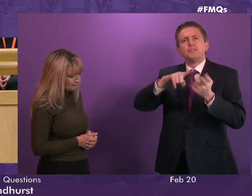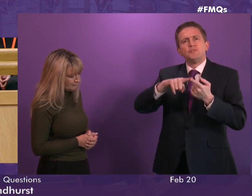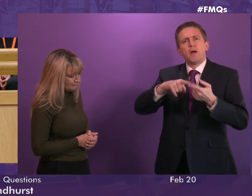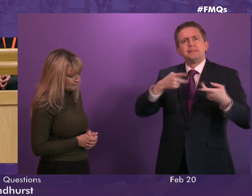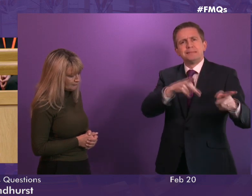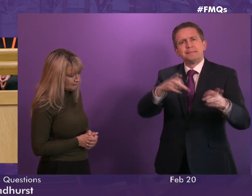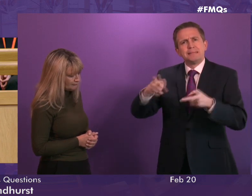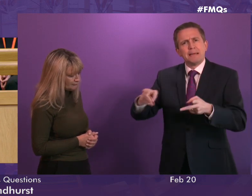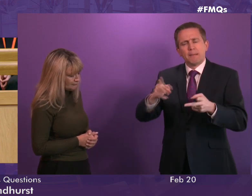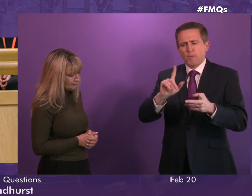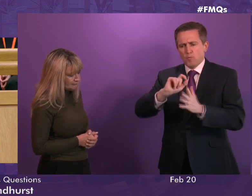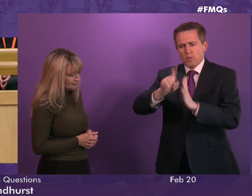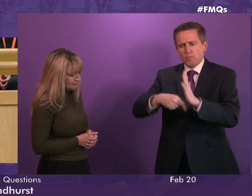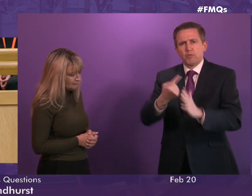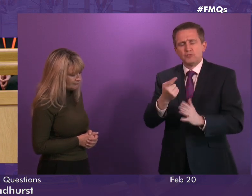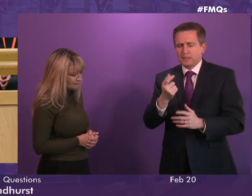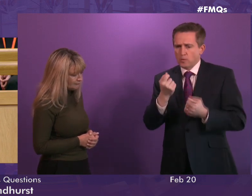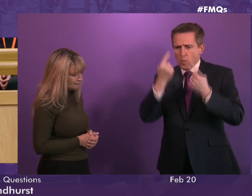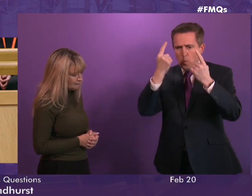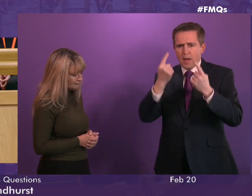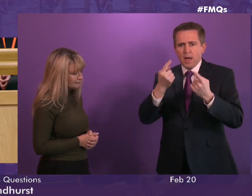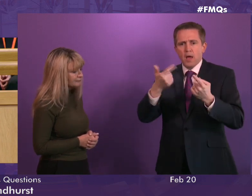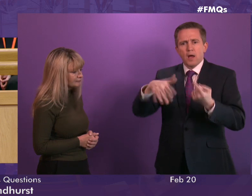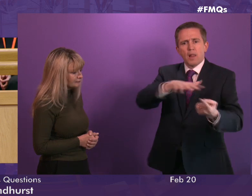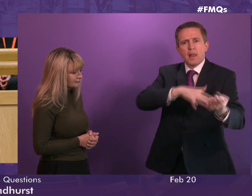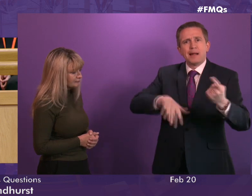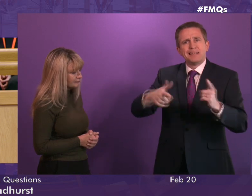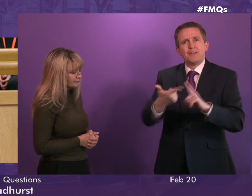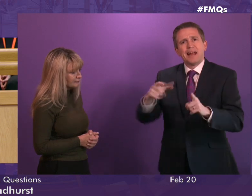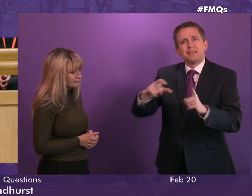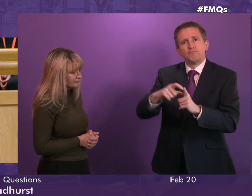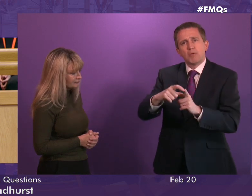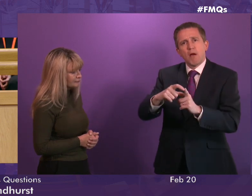on what the project acknowledges is common good land in Edinburgh?